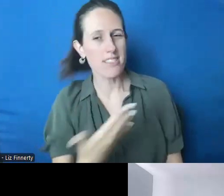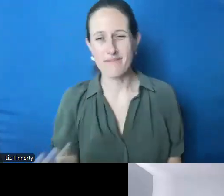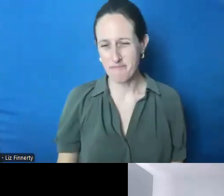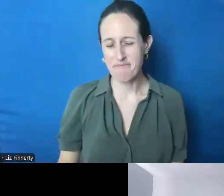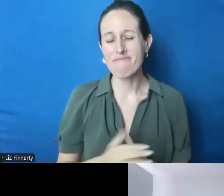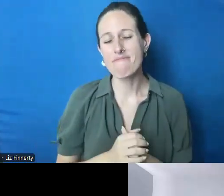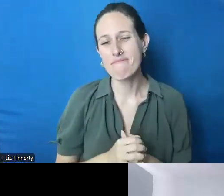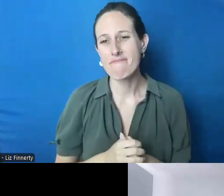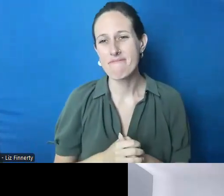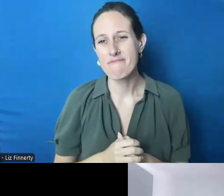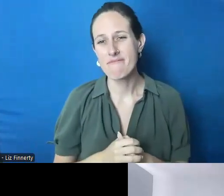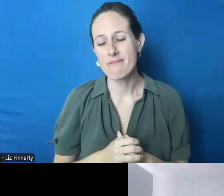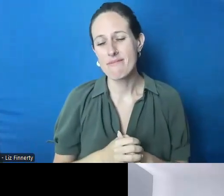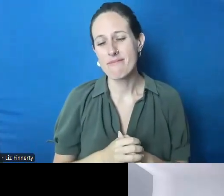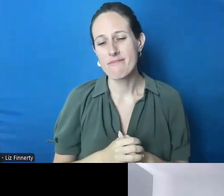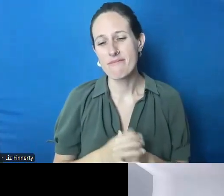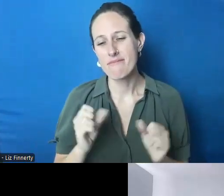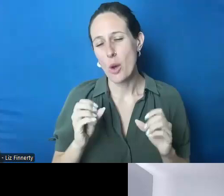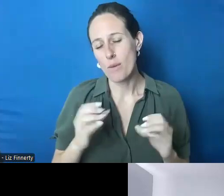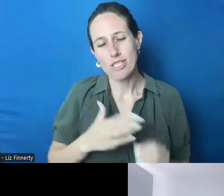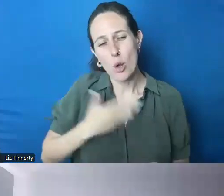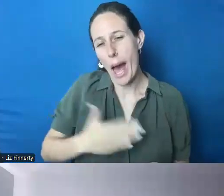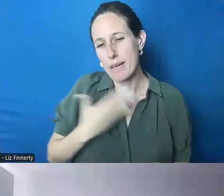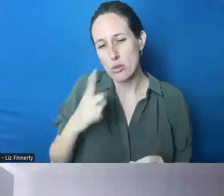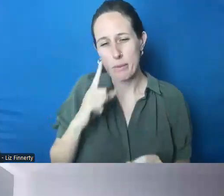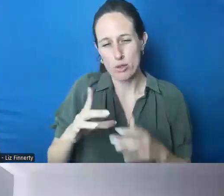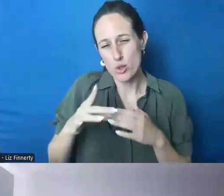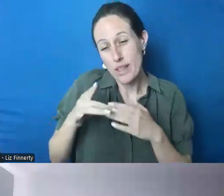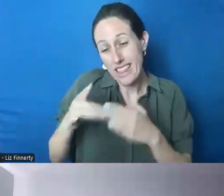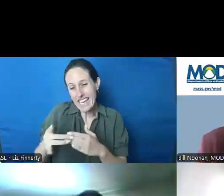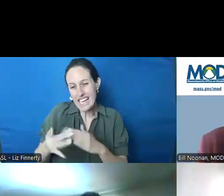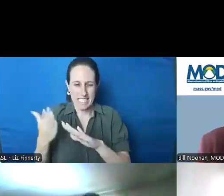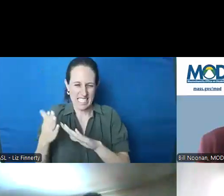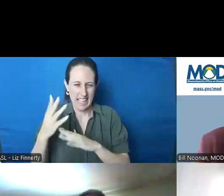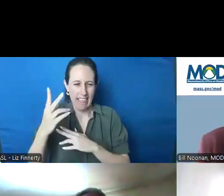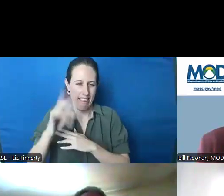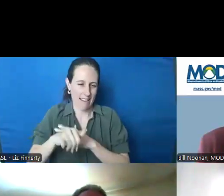and it's a thrill to be able to introduce them. I'd love to start off with Richard